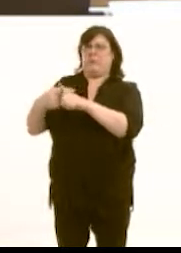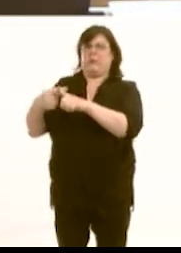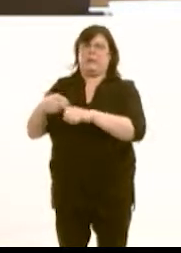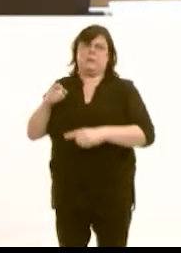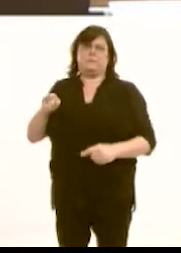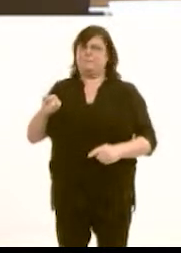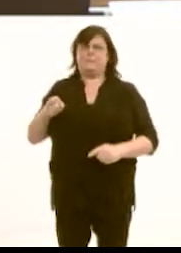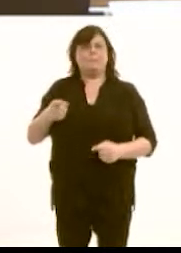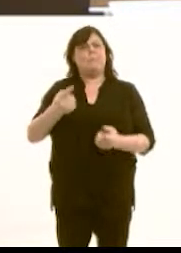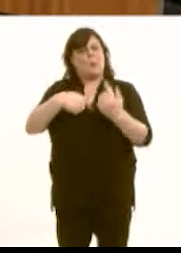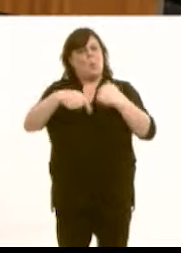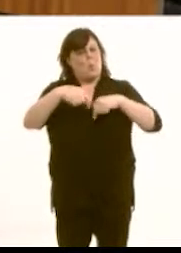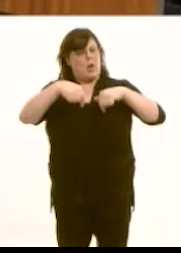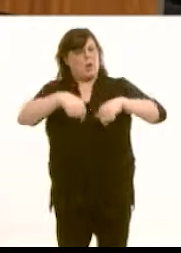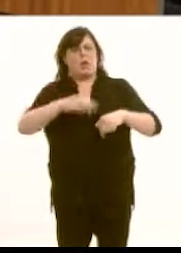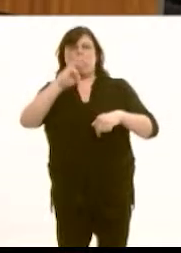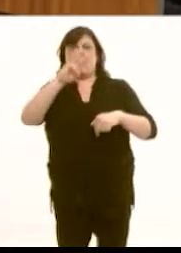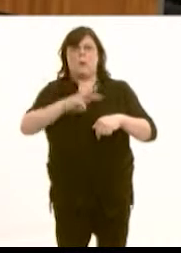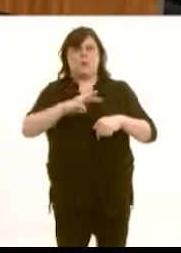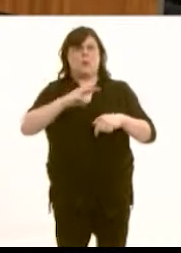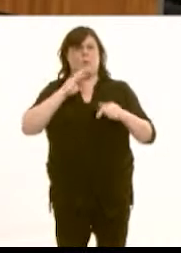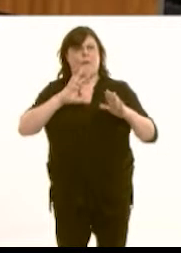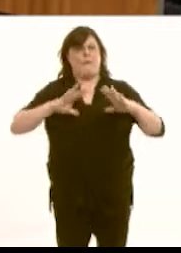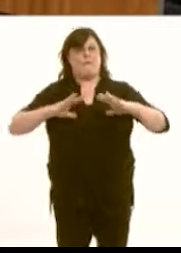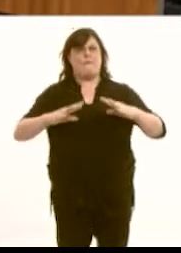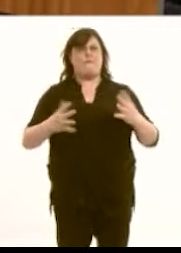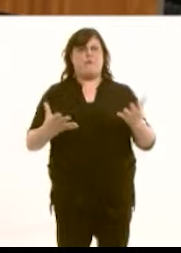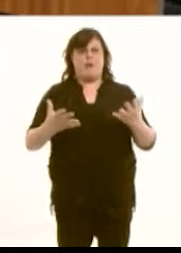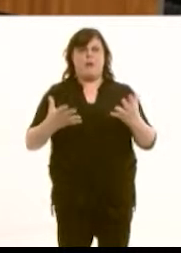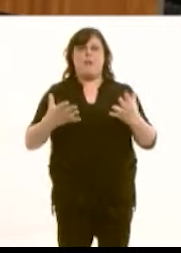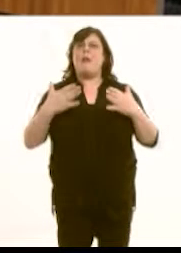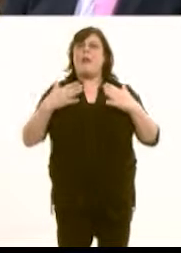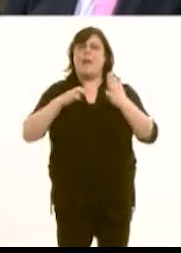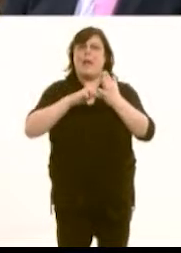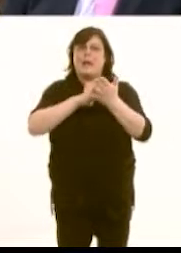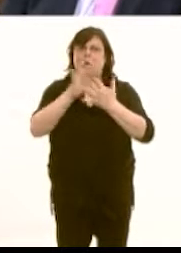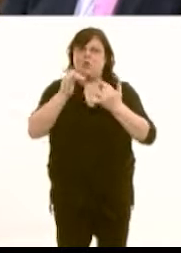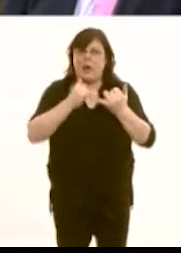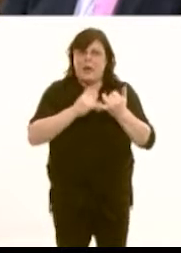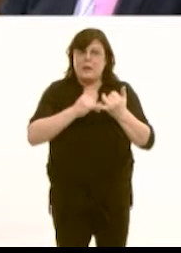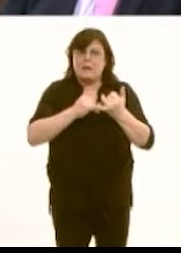We will have in Wales an NHS that is free at the point of delivery and free from privatisation,